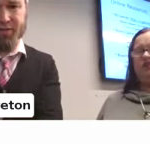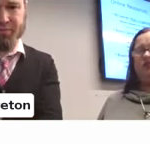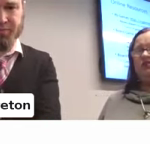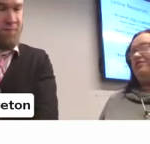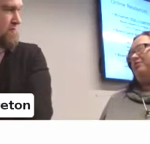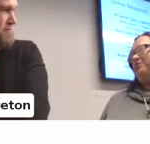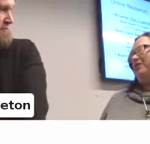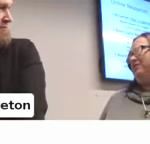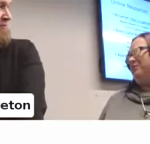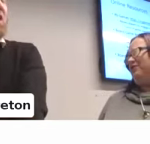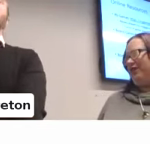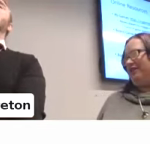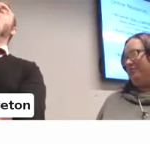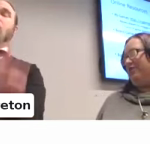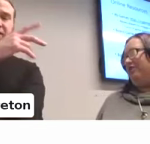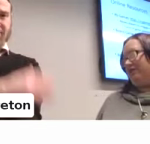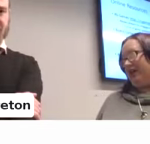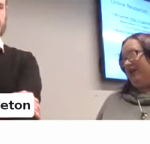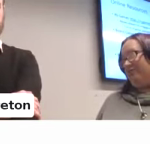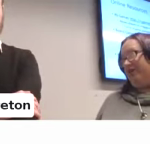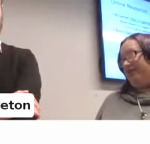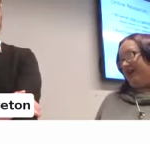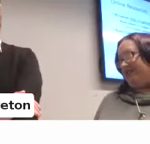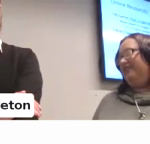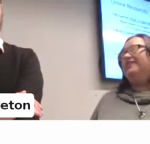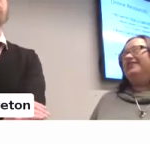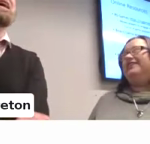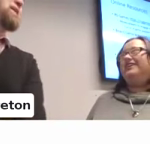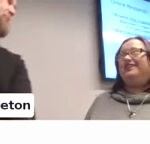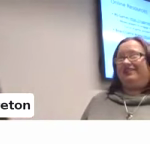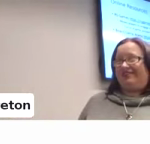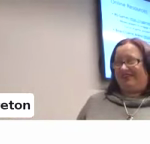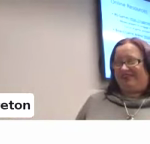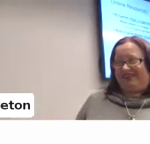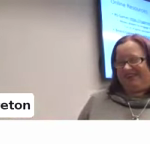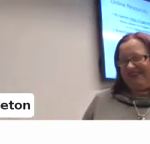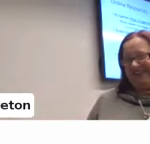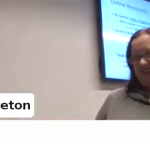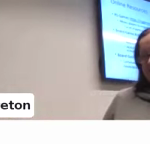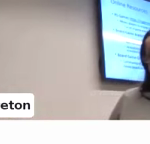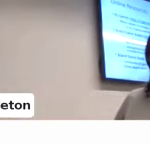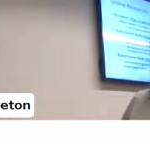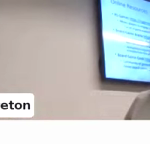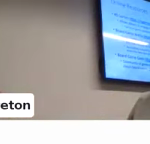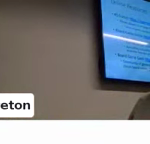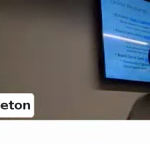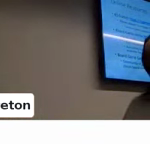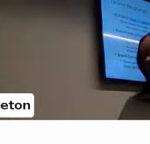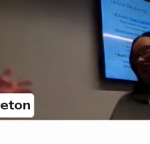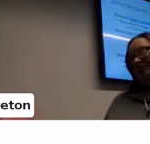What mod 96s they may have tried. That's already an existing community on there.